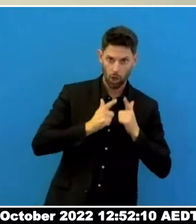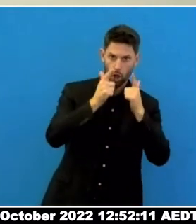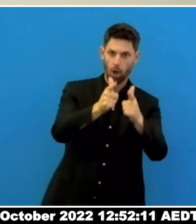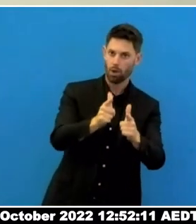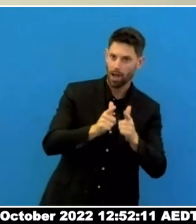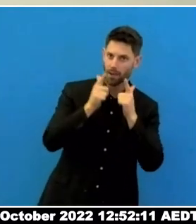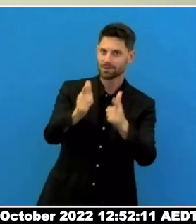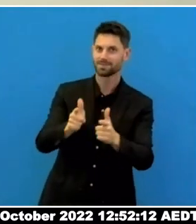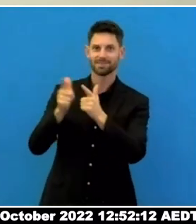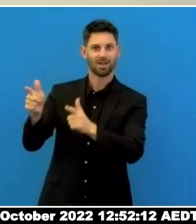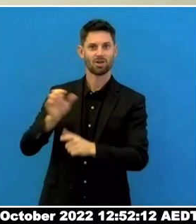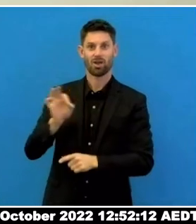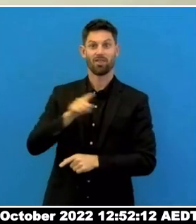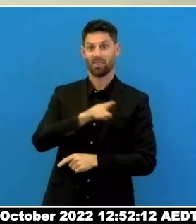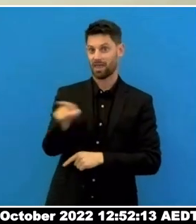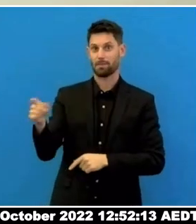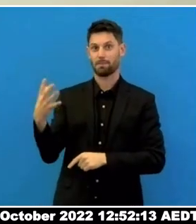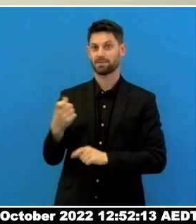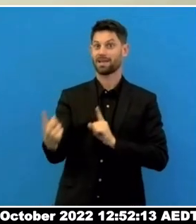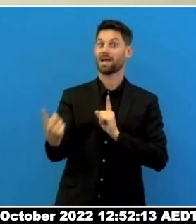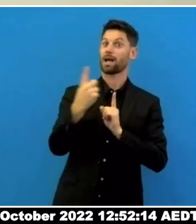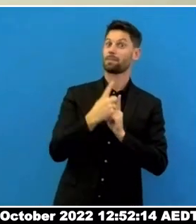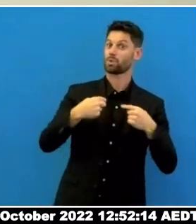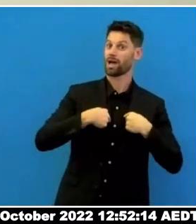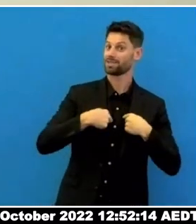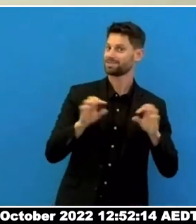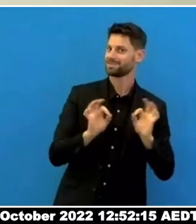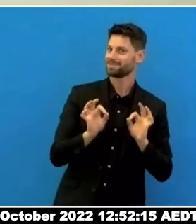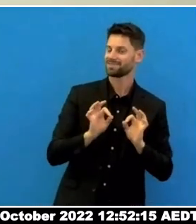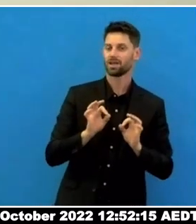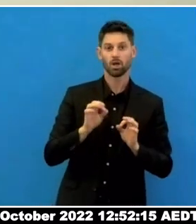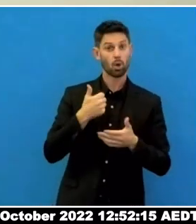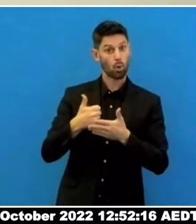usually with some people from within their community,